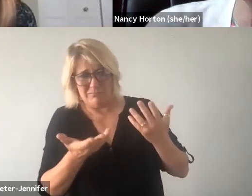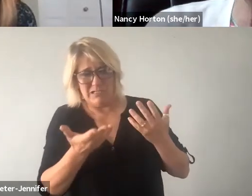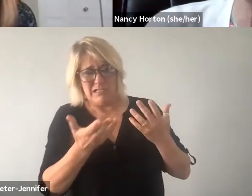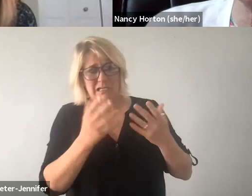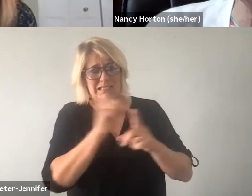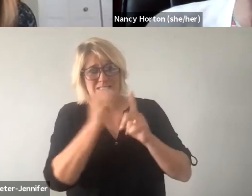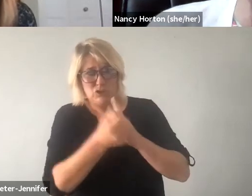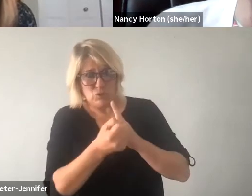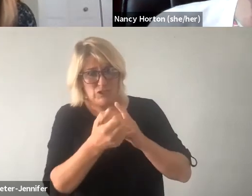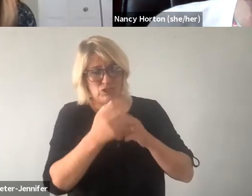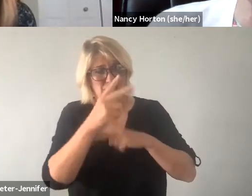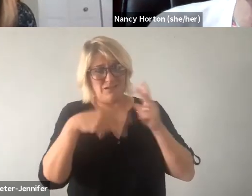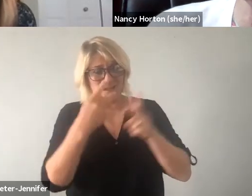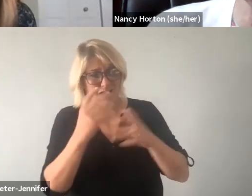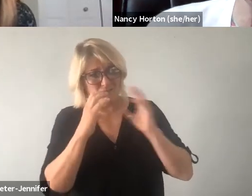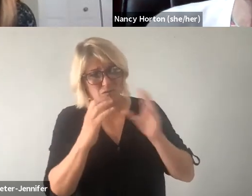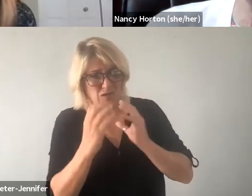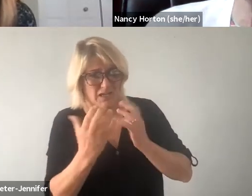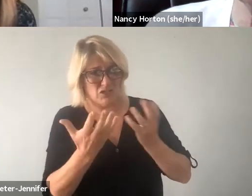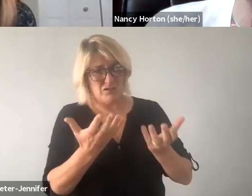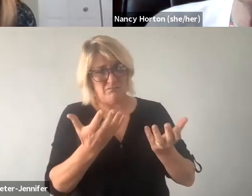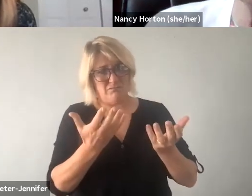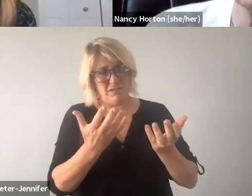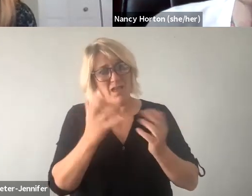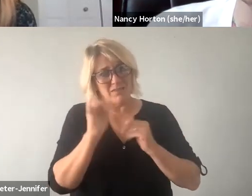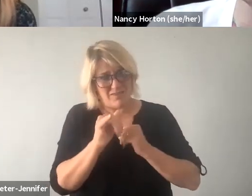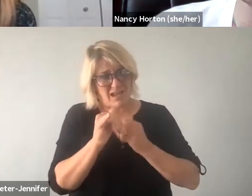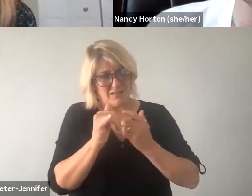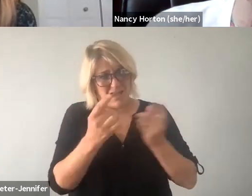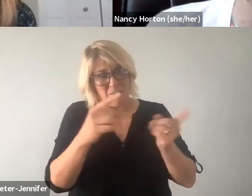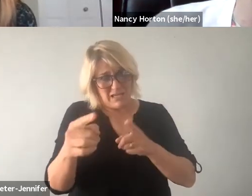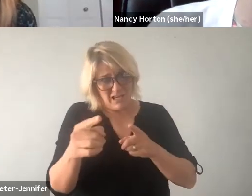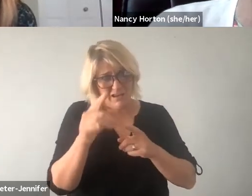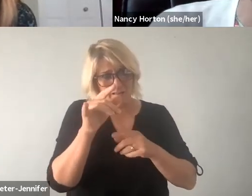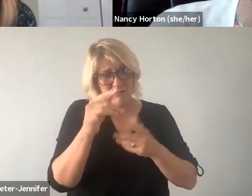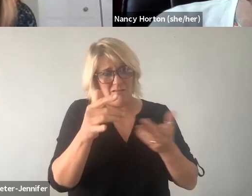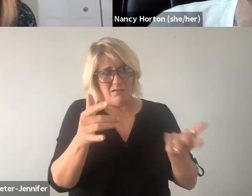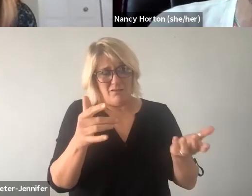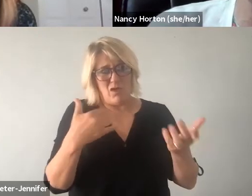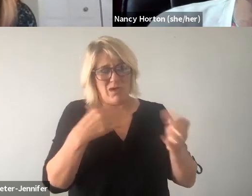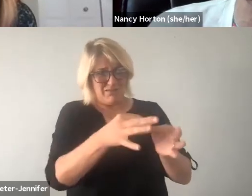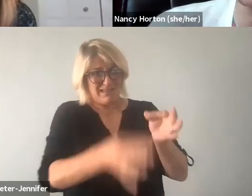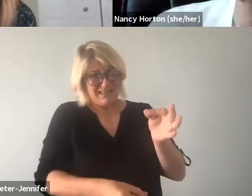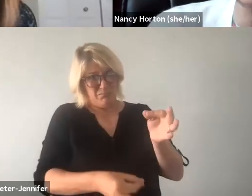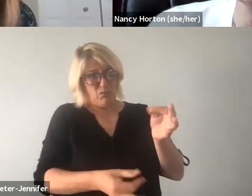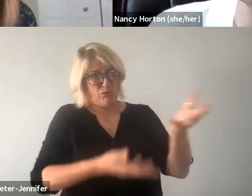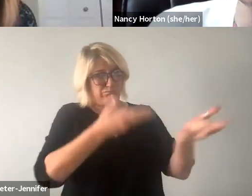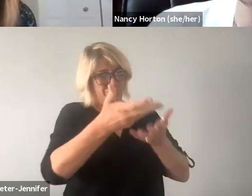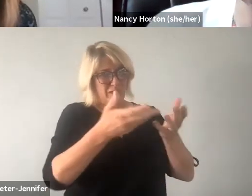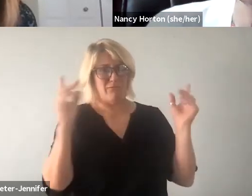individualize it to the nature of the individual's needs and the situation